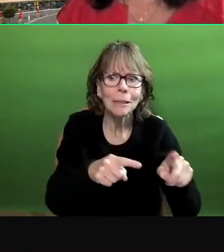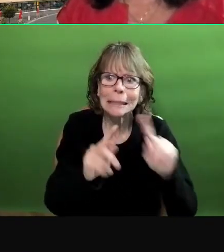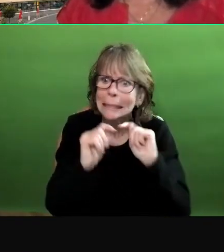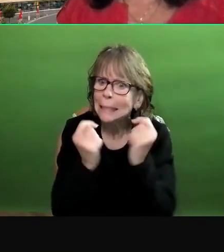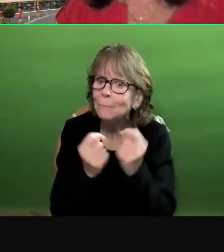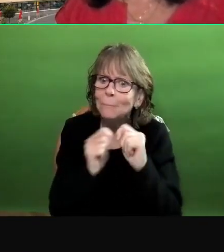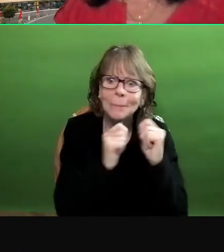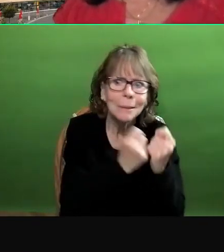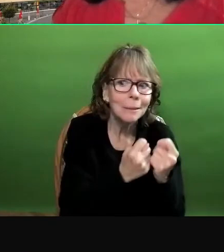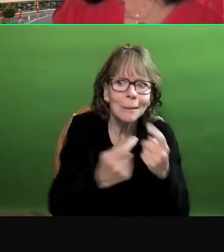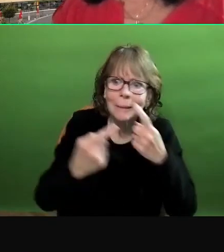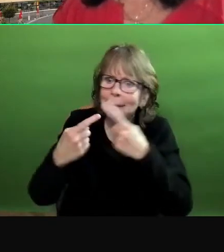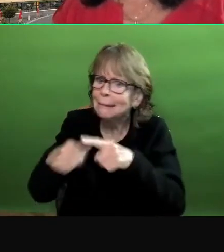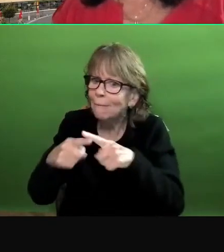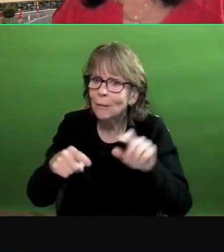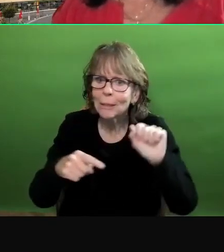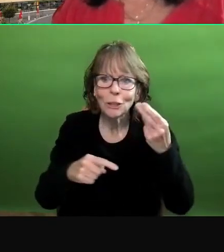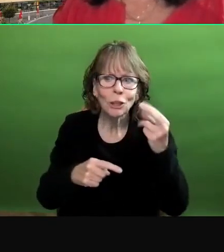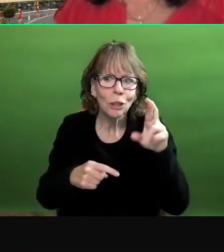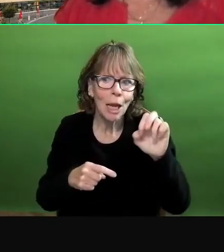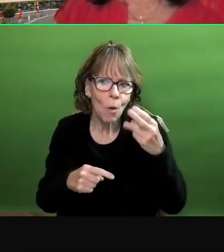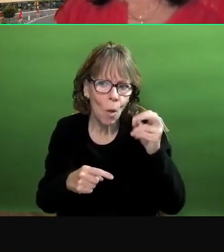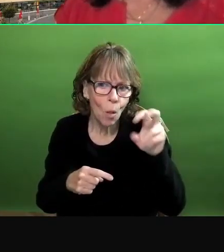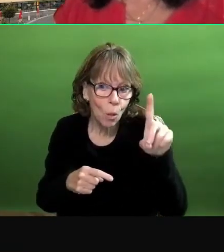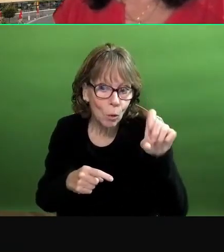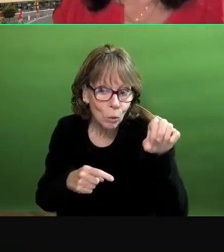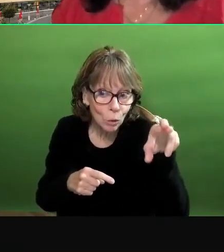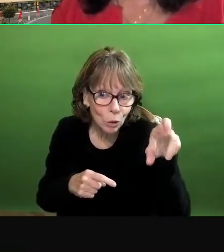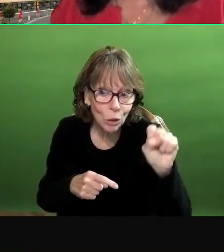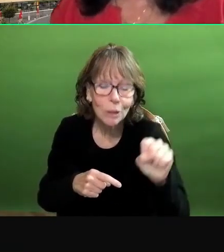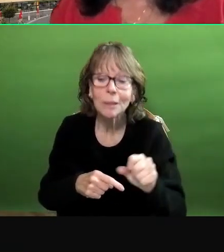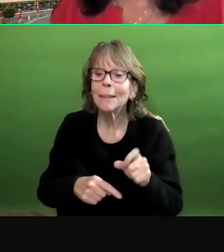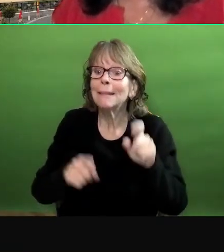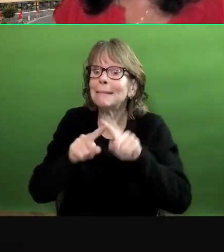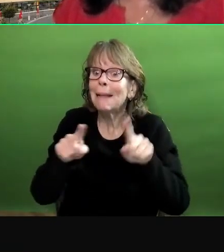engage people from different cultural backgrounds. And address the biases